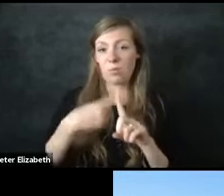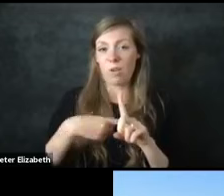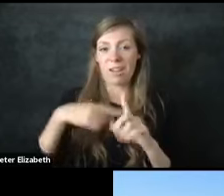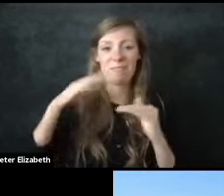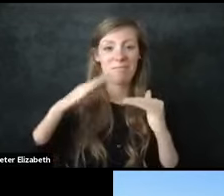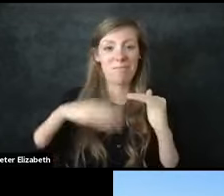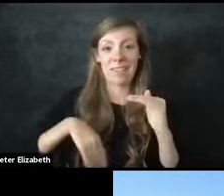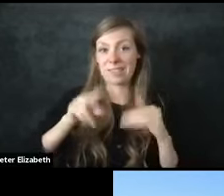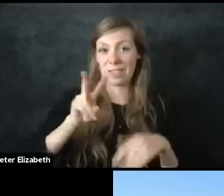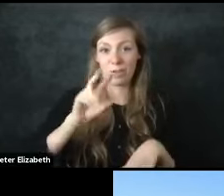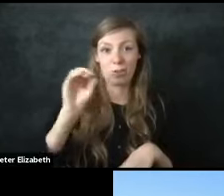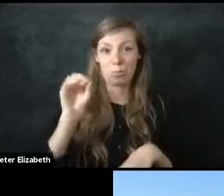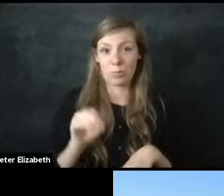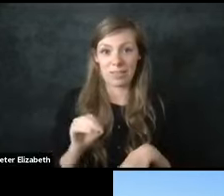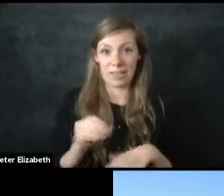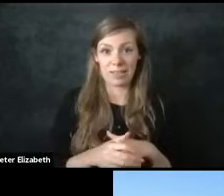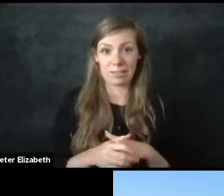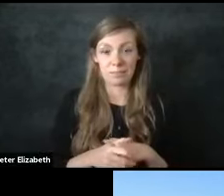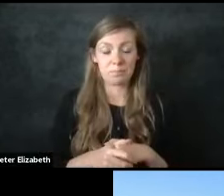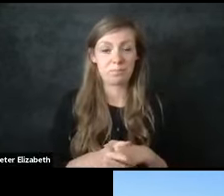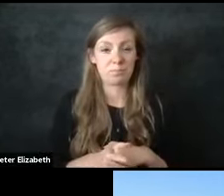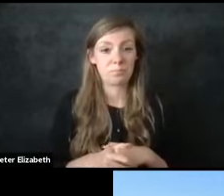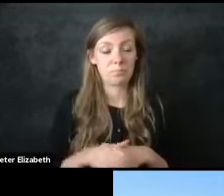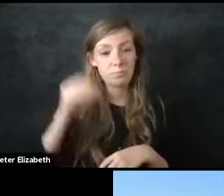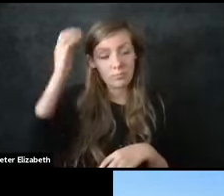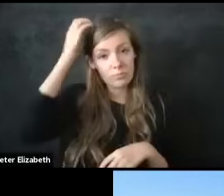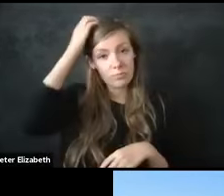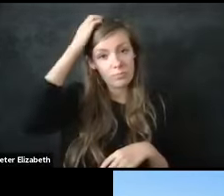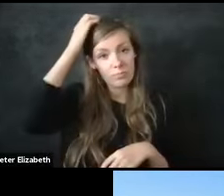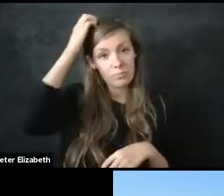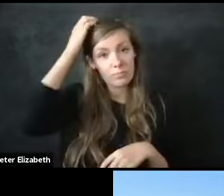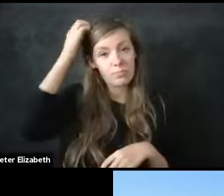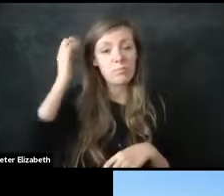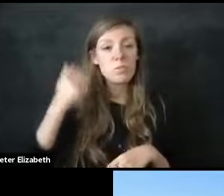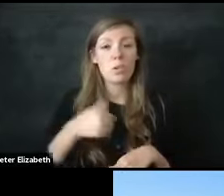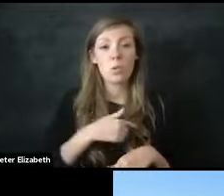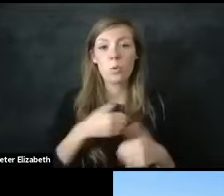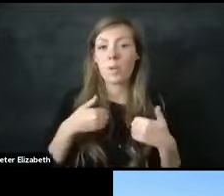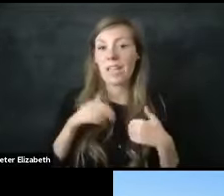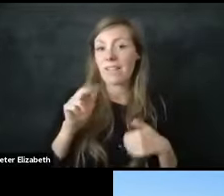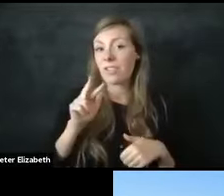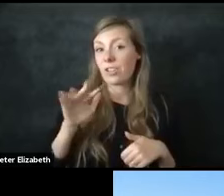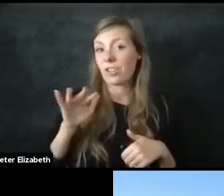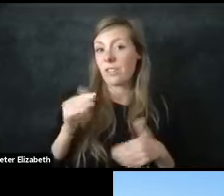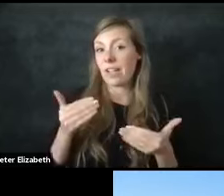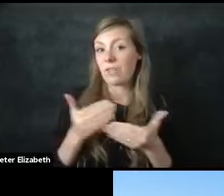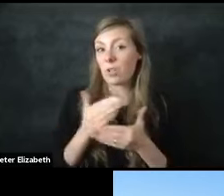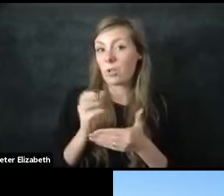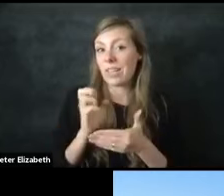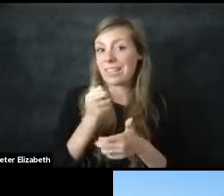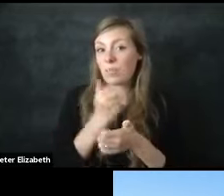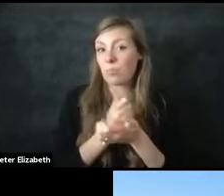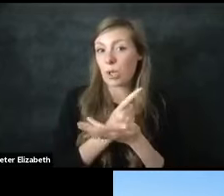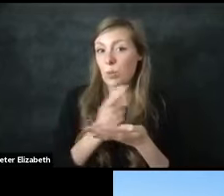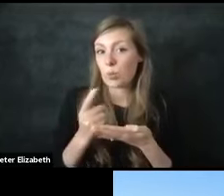Looking at our case rate another way, we are at 35 new cases per week, 100,000 residents.